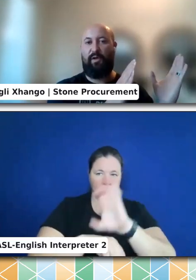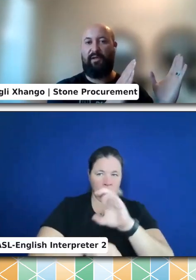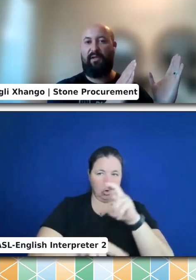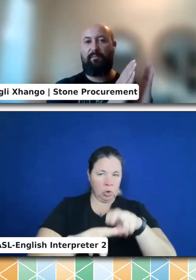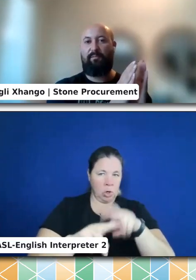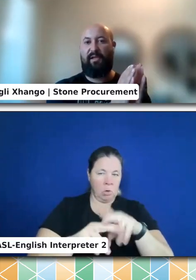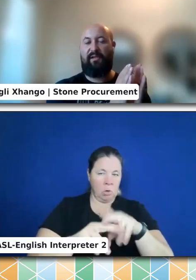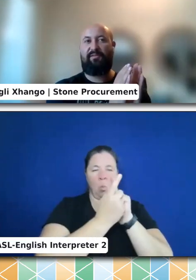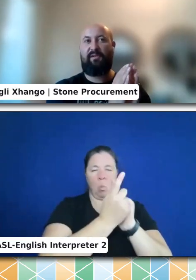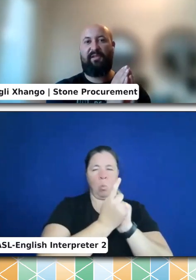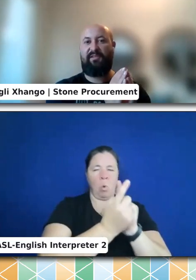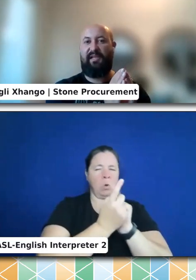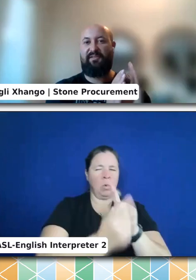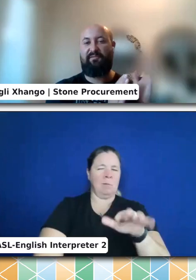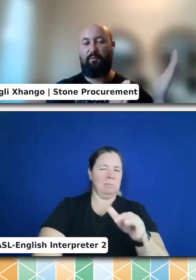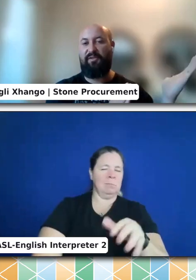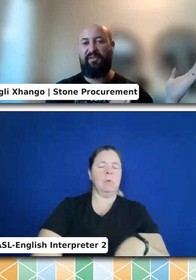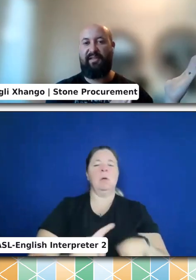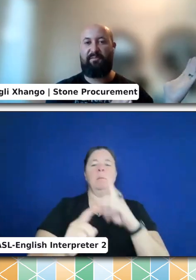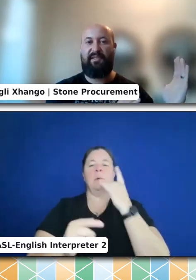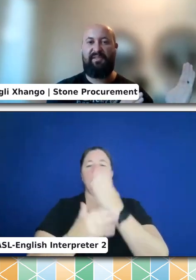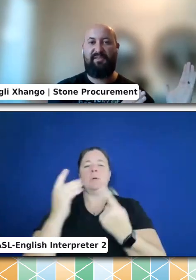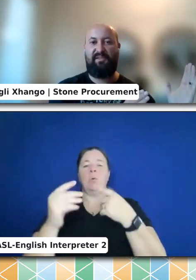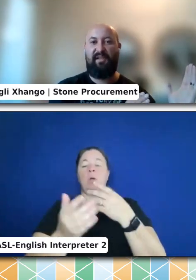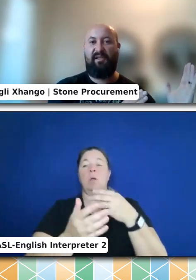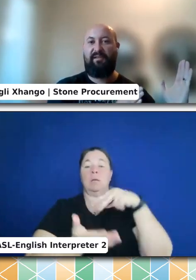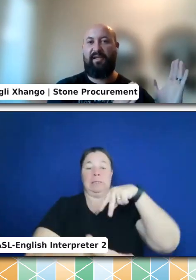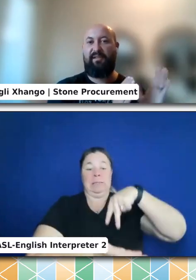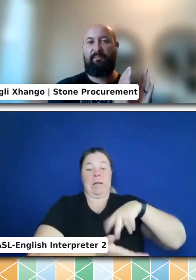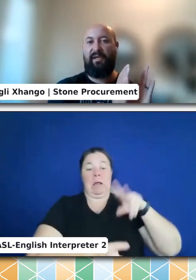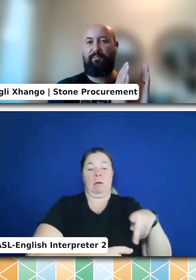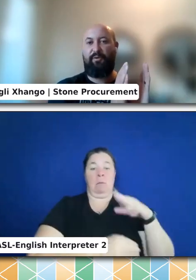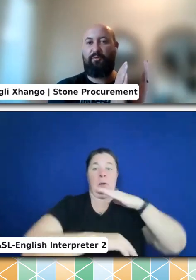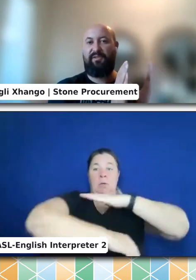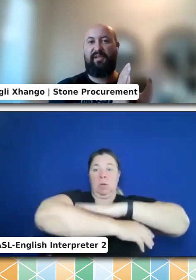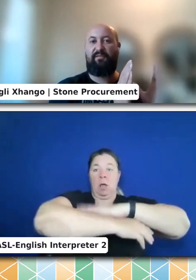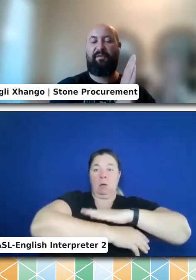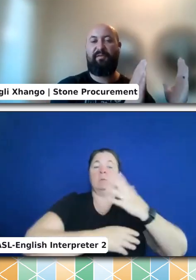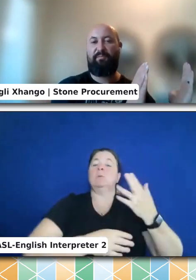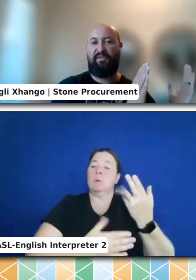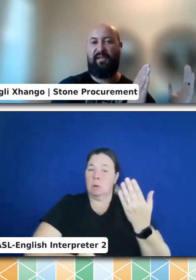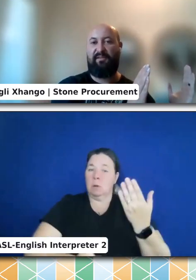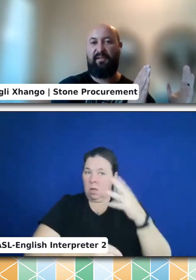But if somebody is asking for stand-up desks, then it might put you as a 50%.